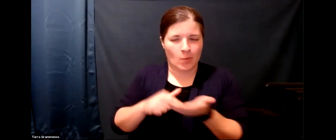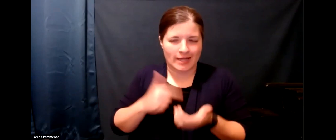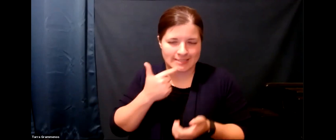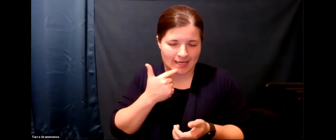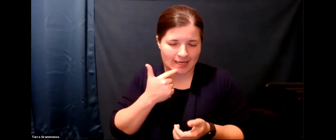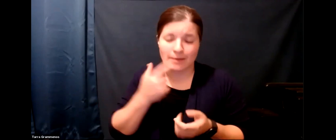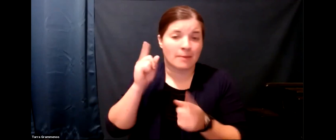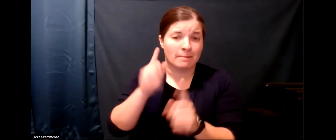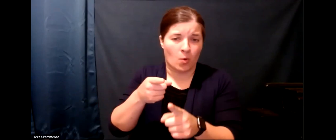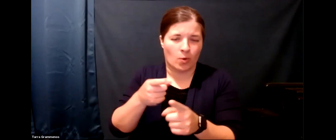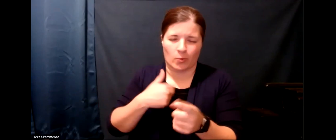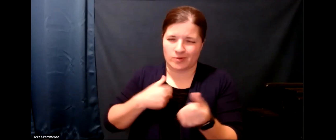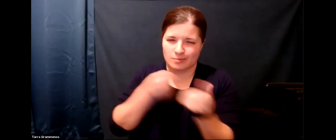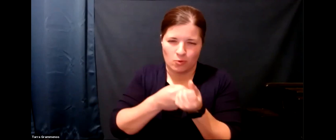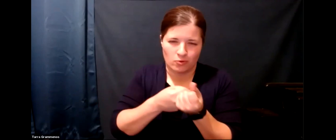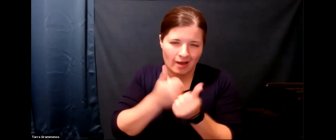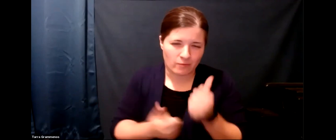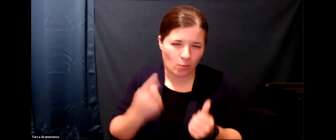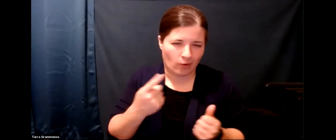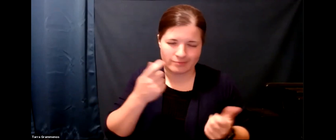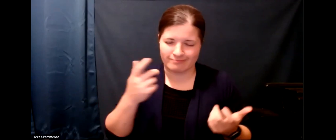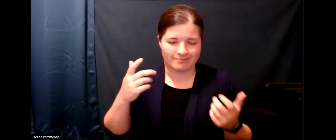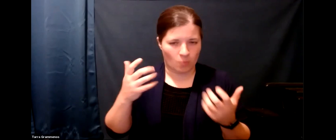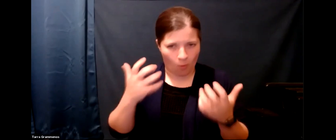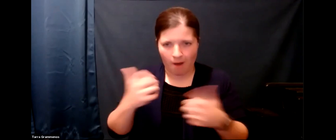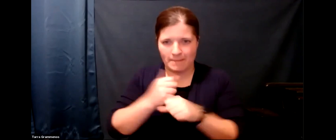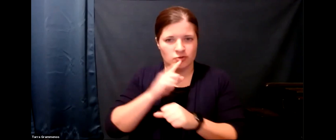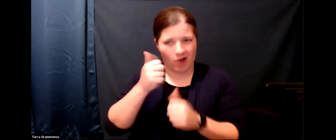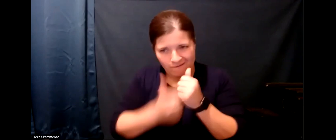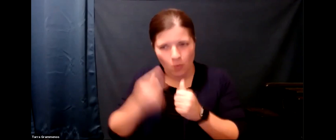And we're trying to figure out a good way to get there as soon as possible.